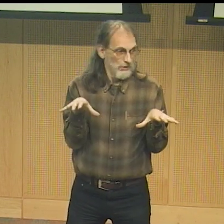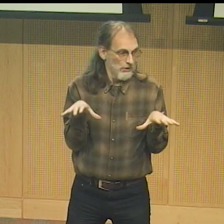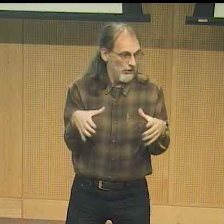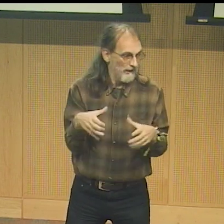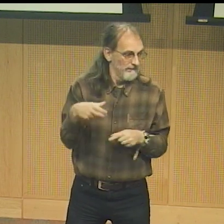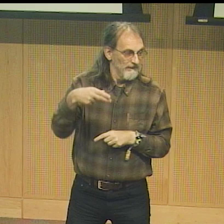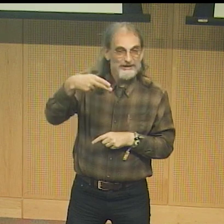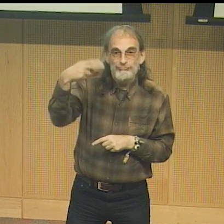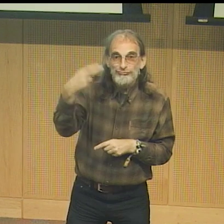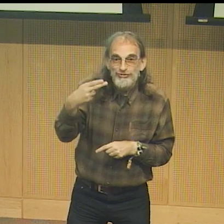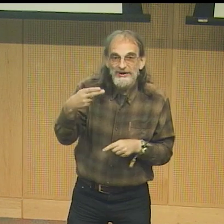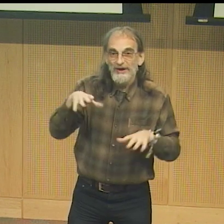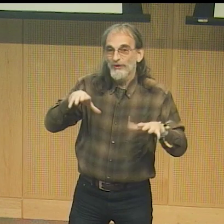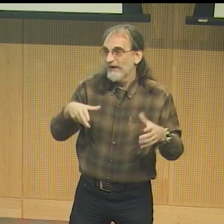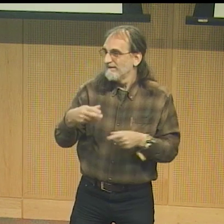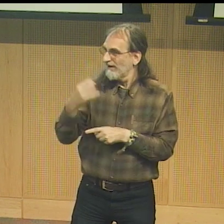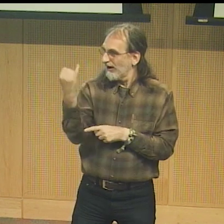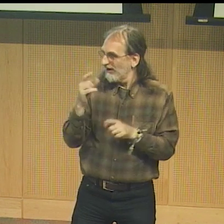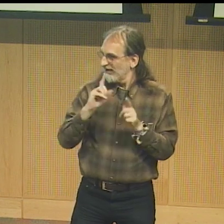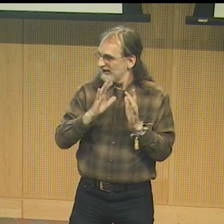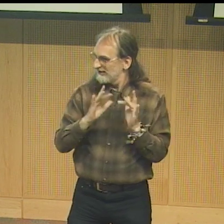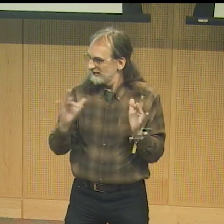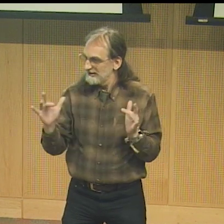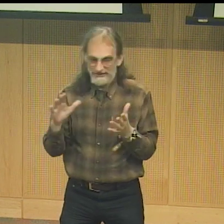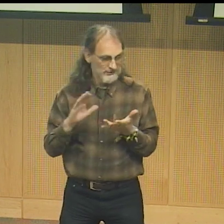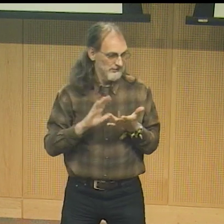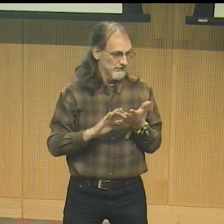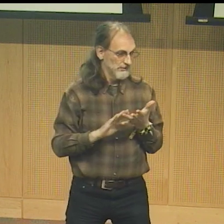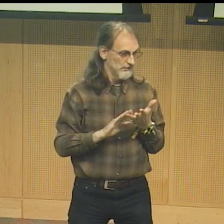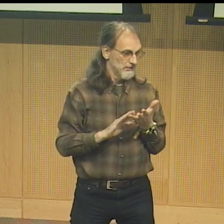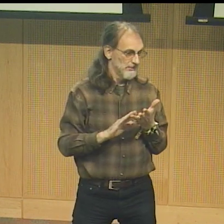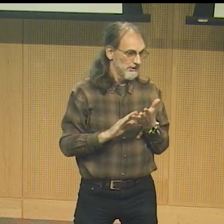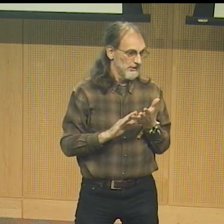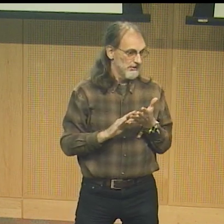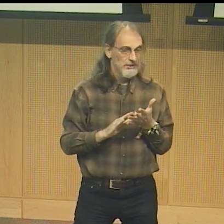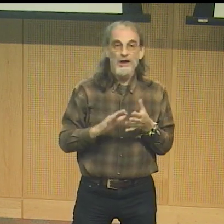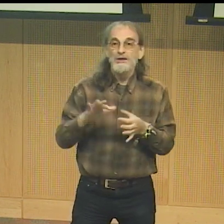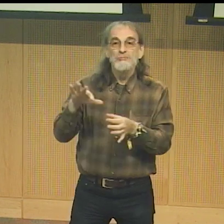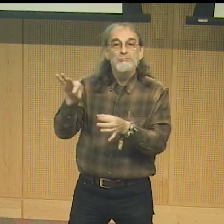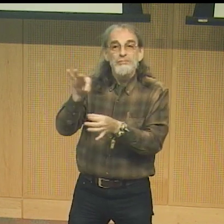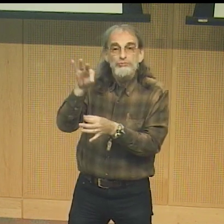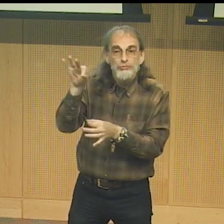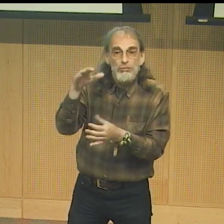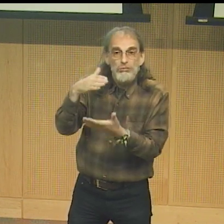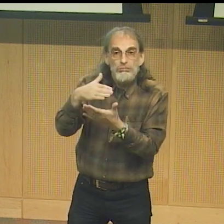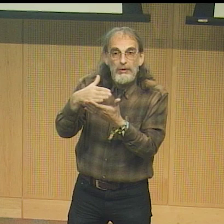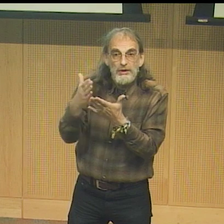culture, history, arts, spiritual issues that each